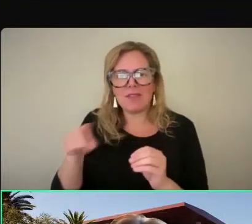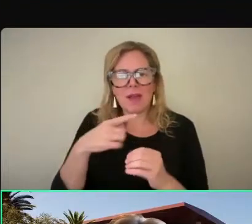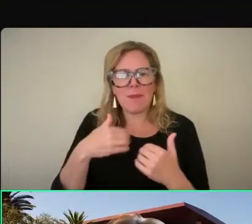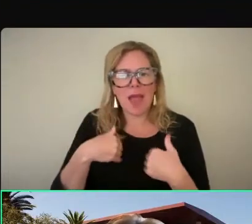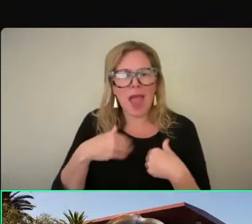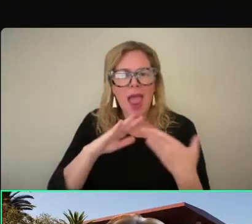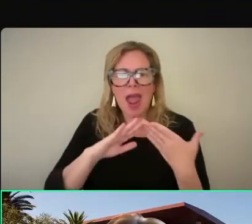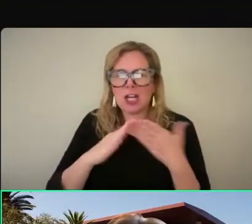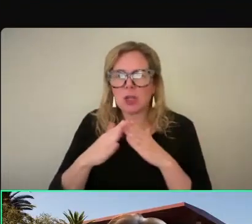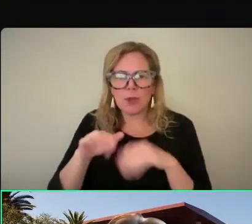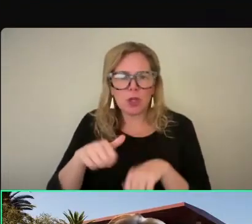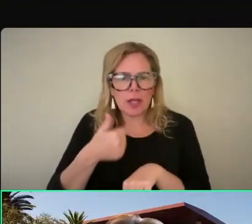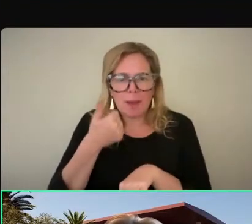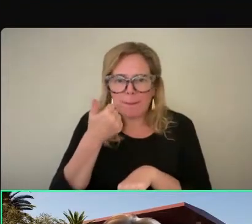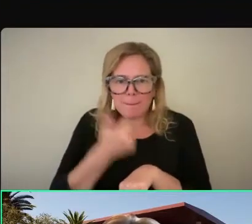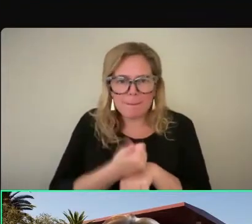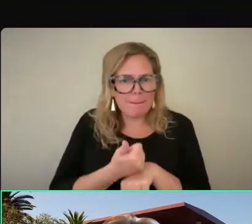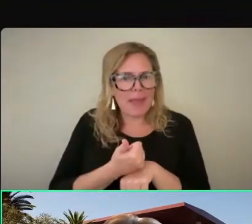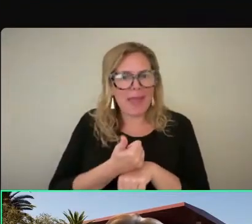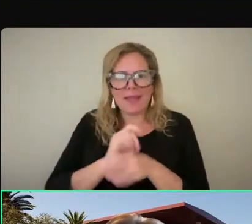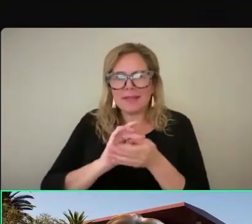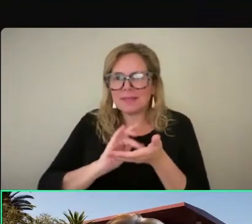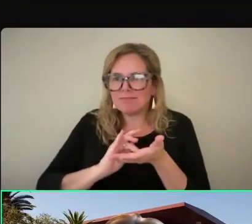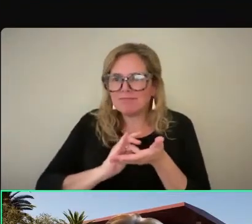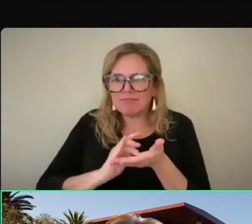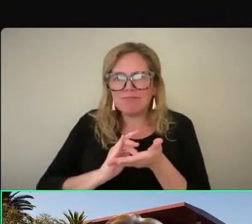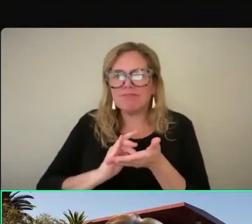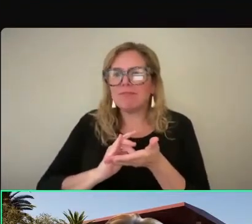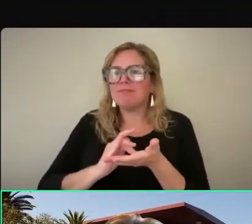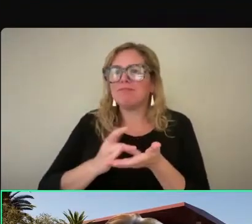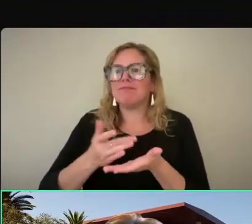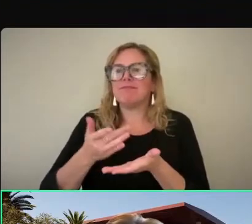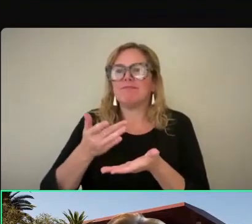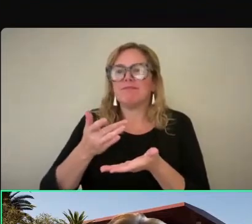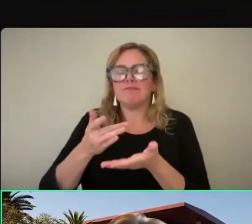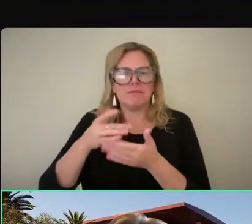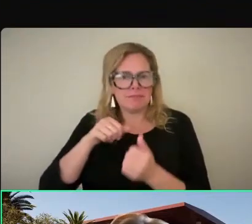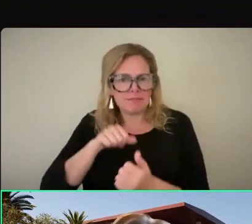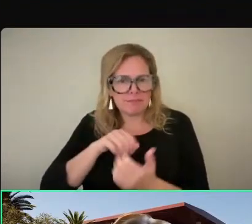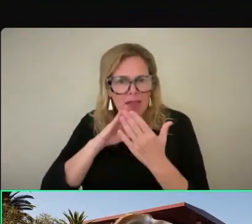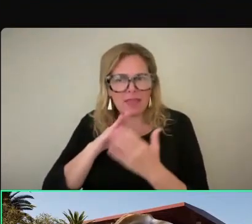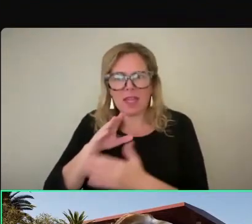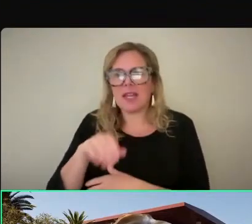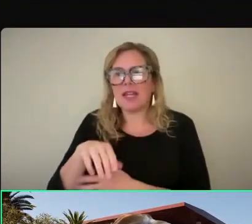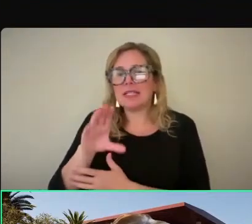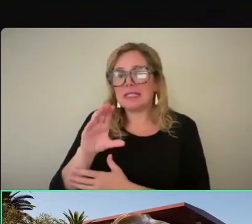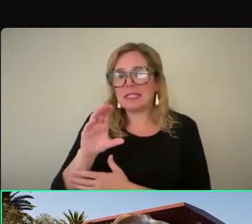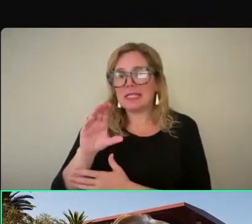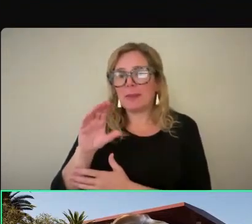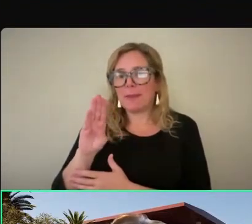or CBPR. And this is a kind of methodology where we actually involve people with any particular